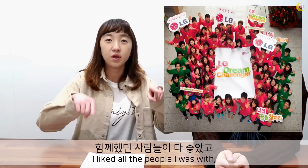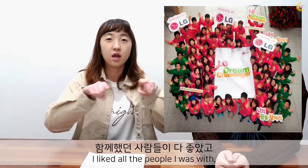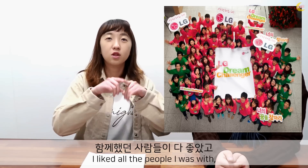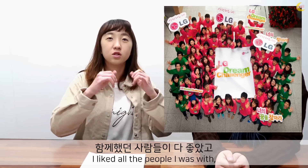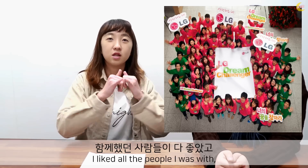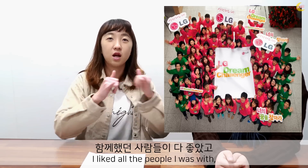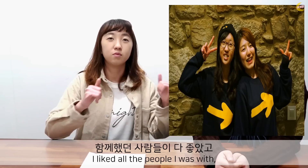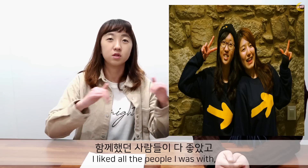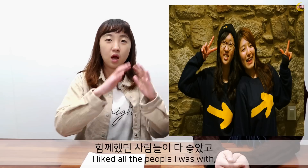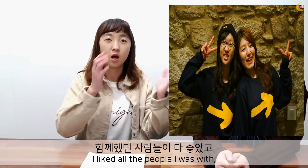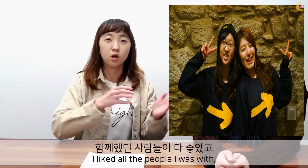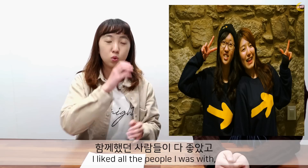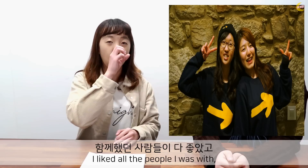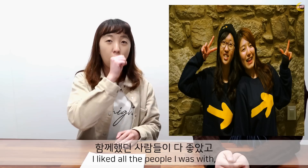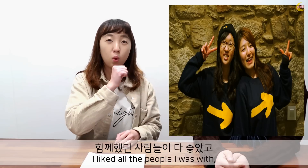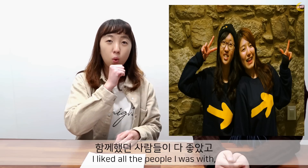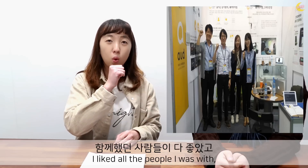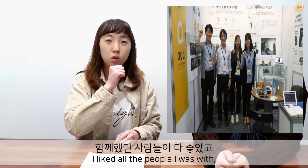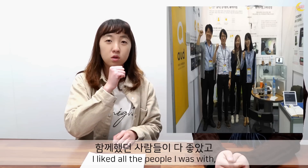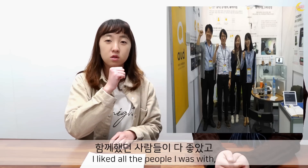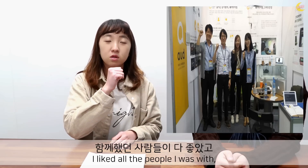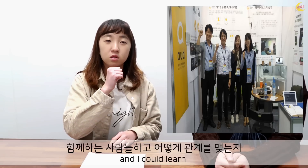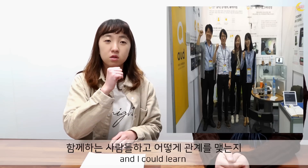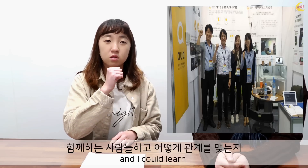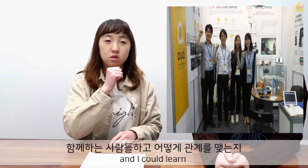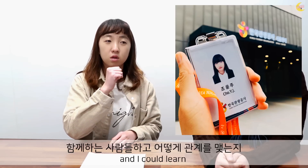I liked all the people I was with,